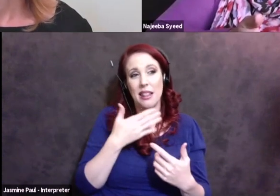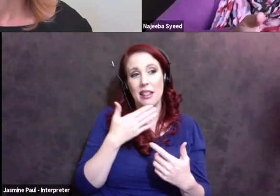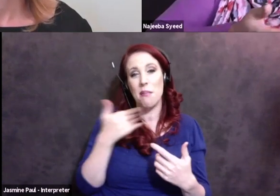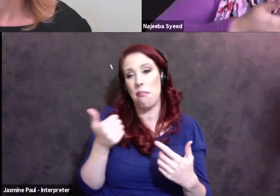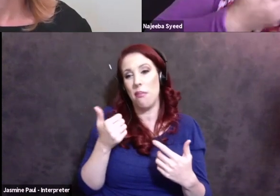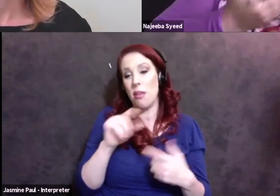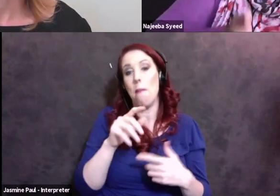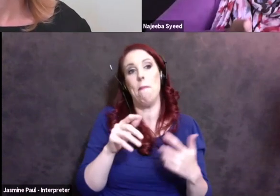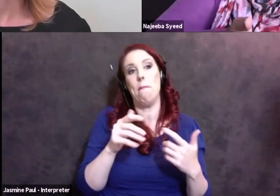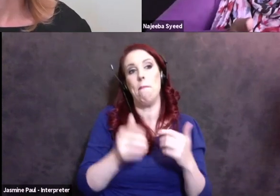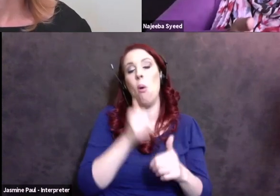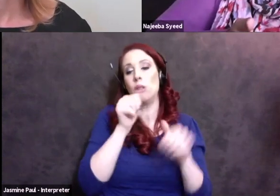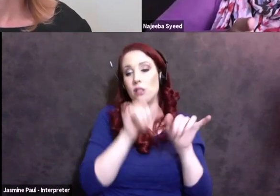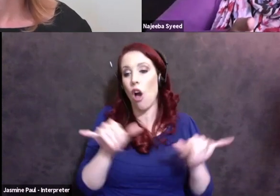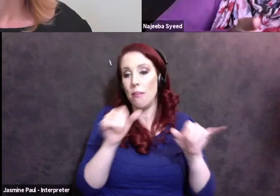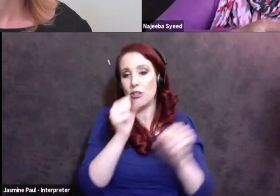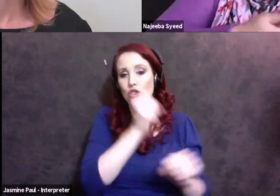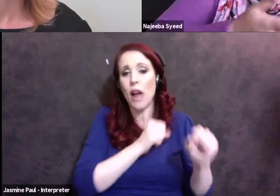I think that is a responsive strategy which is good.